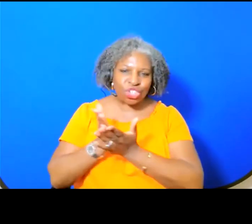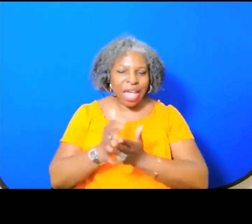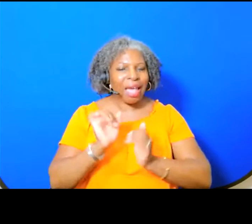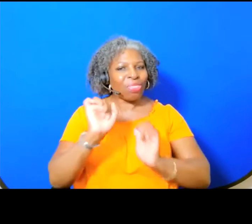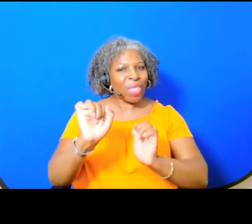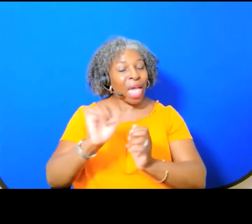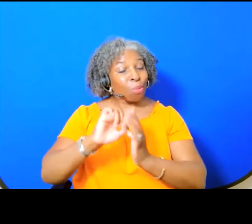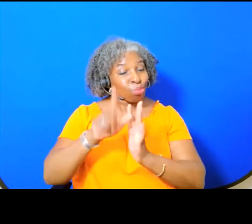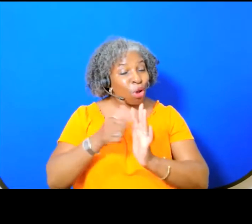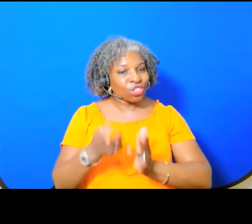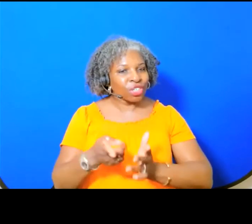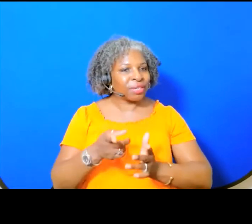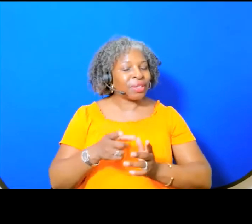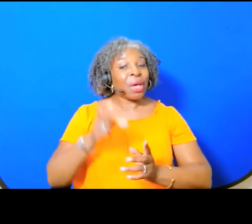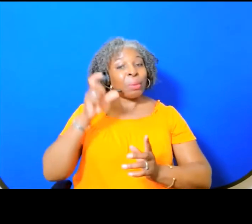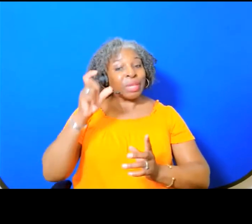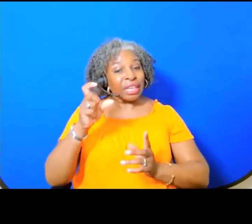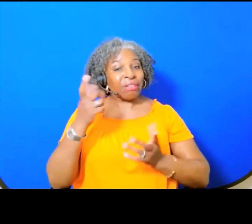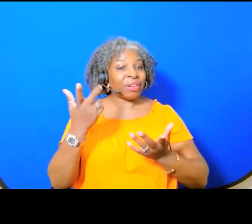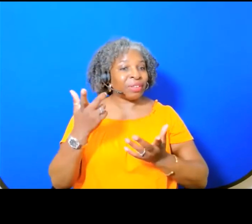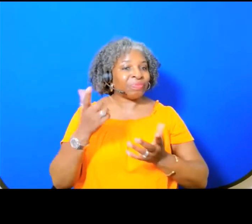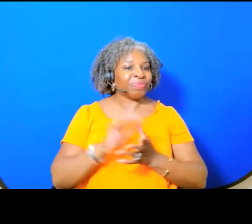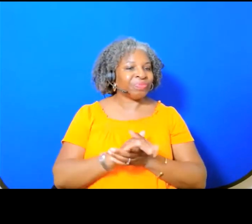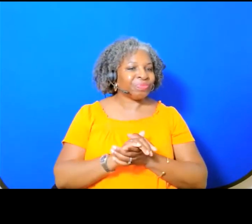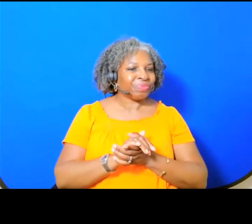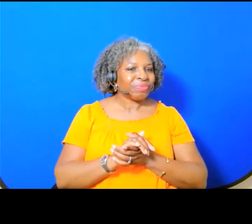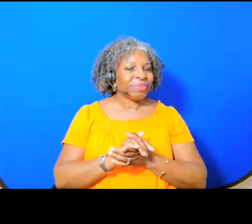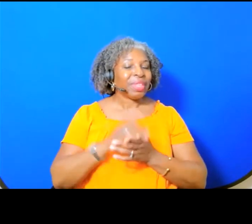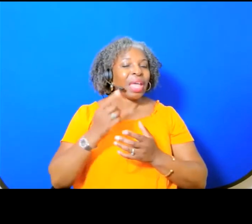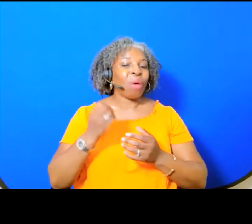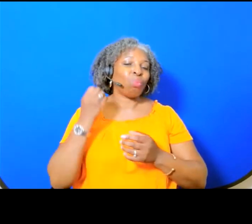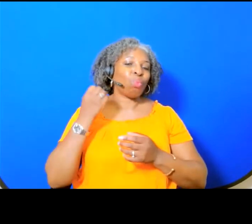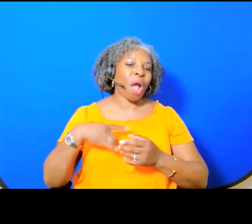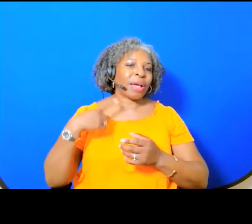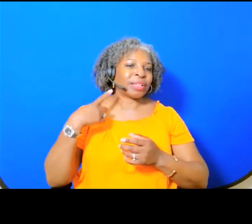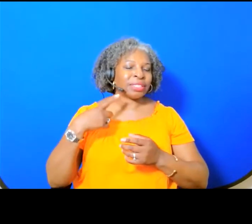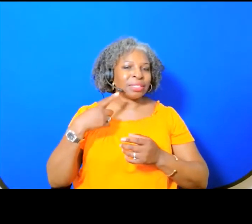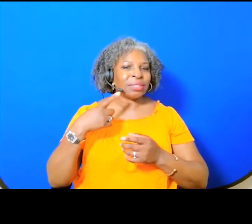I'm Cíaran, I am a cis man. I have white skin, brown curly hair, stubble.